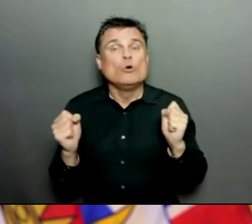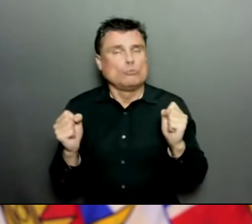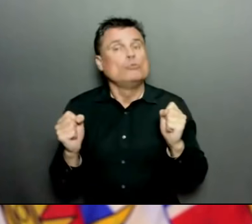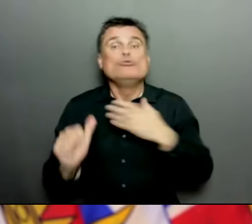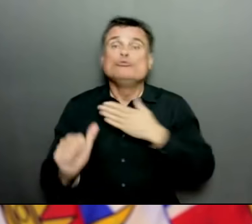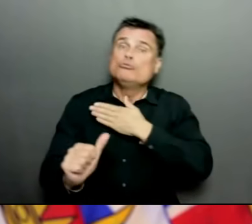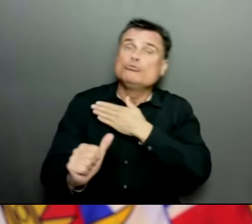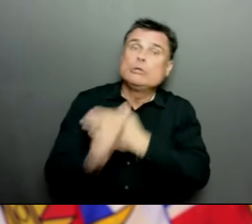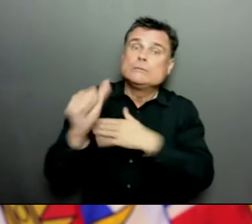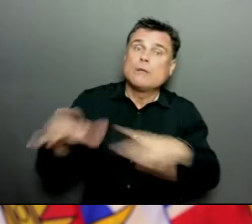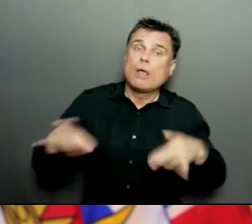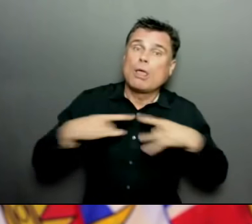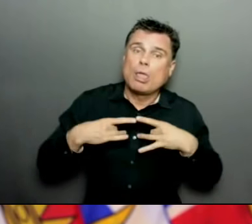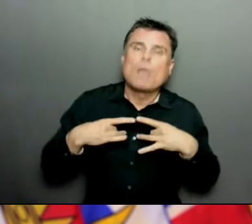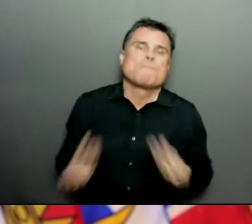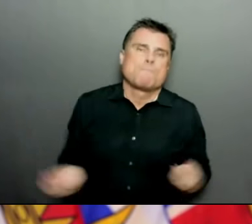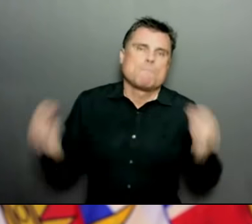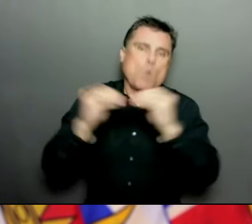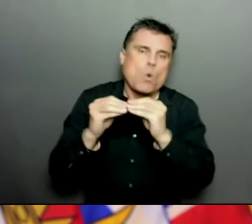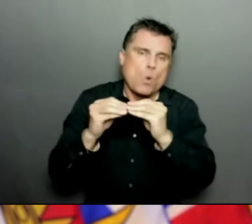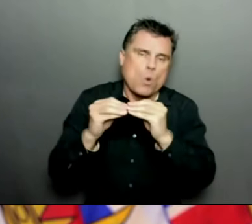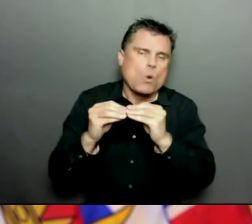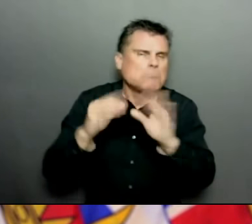Next question